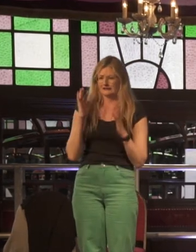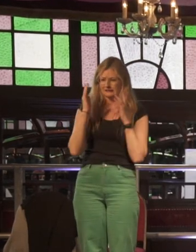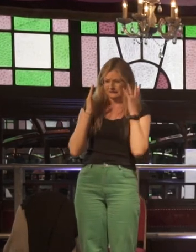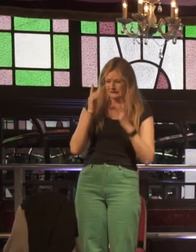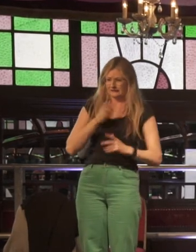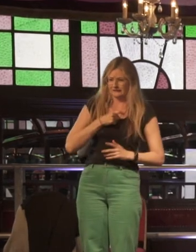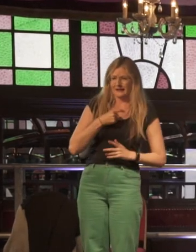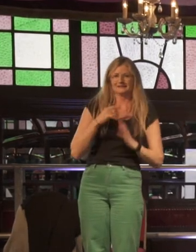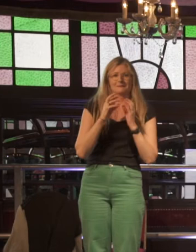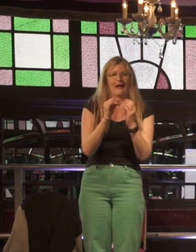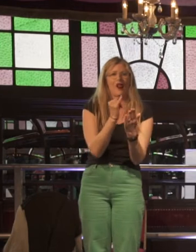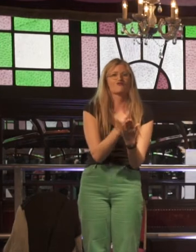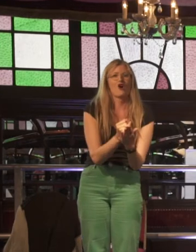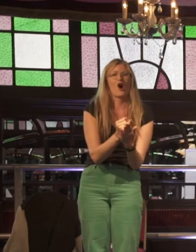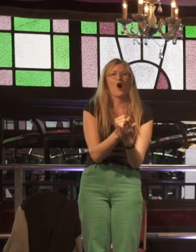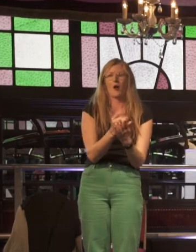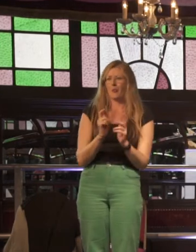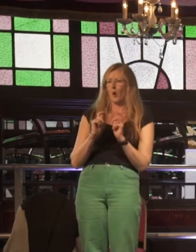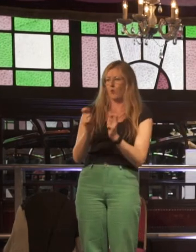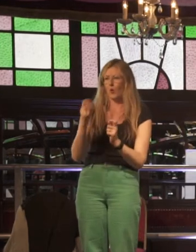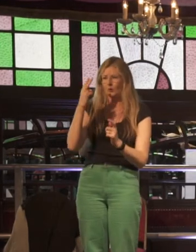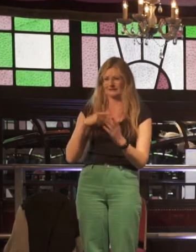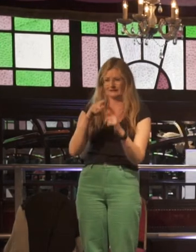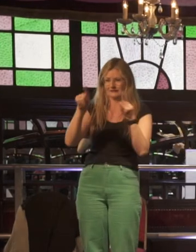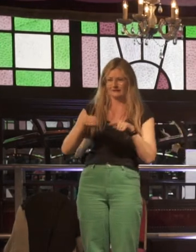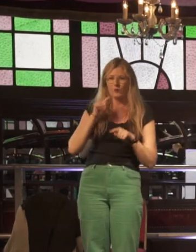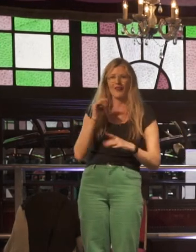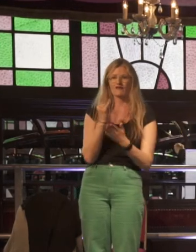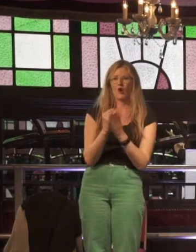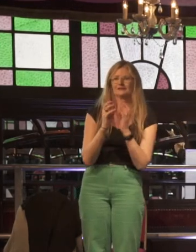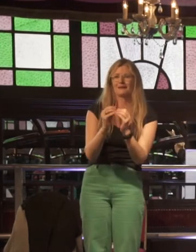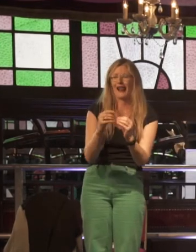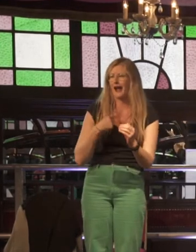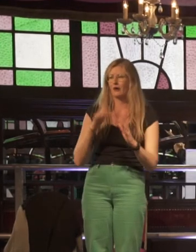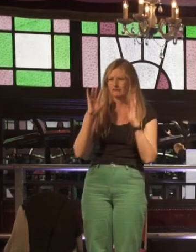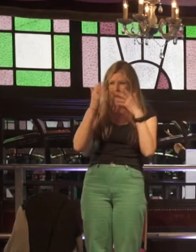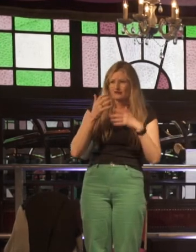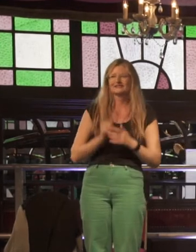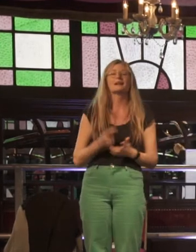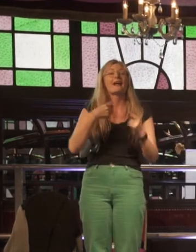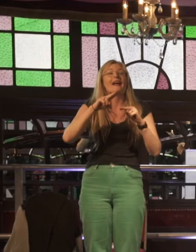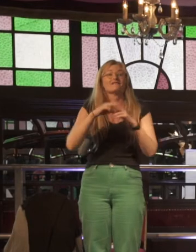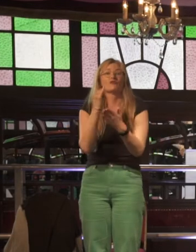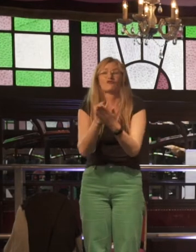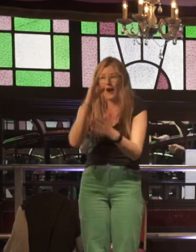I was going to spell them wrong on the awards. But if they are, I can redo them, it doesn't matter.